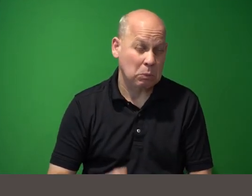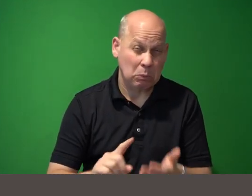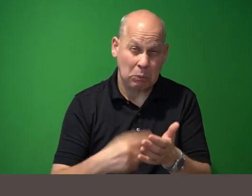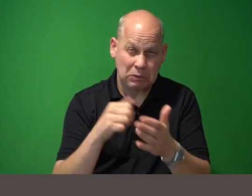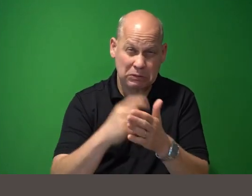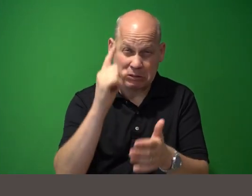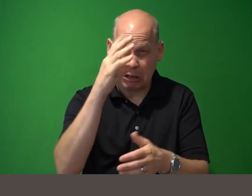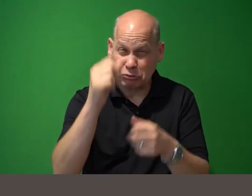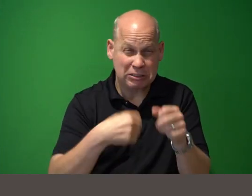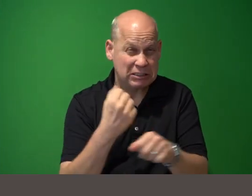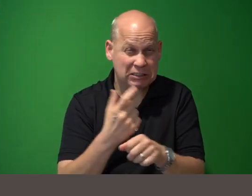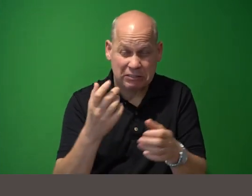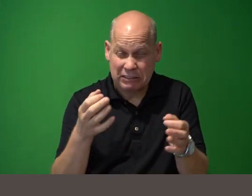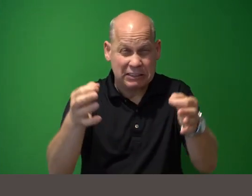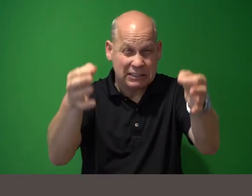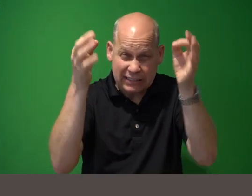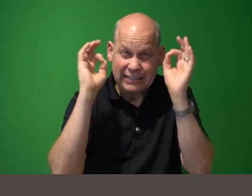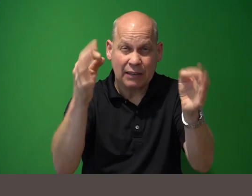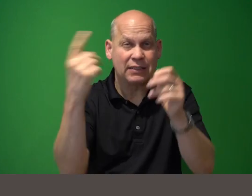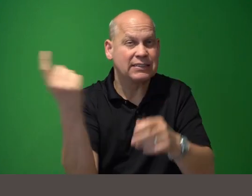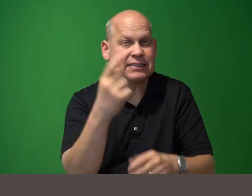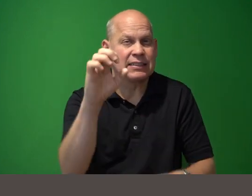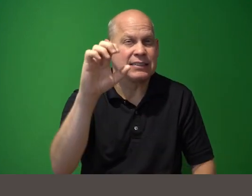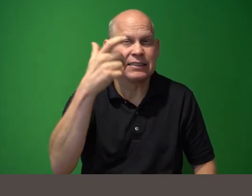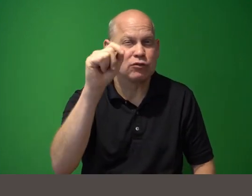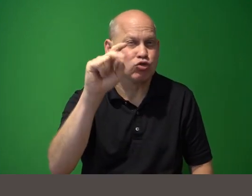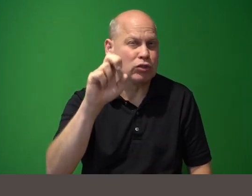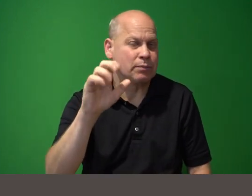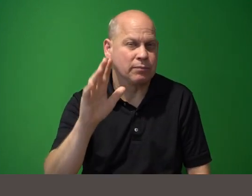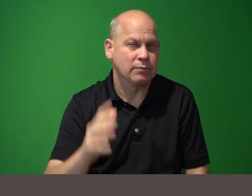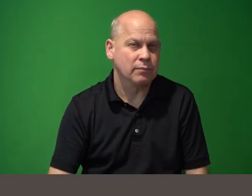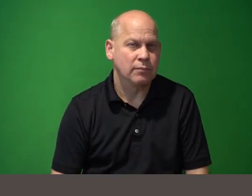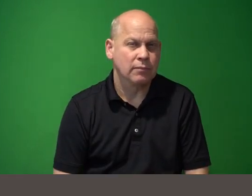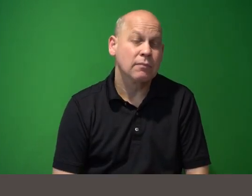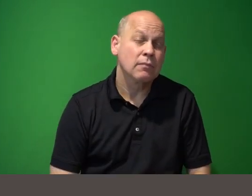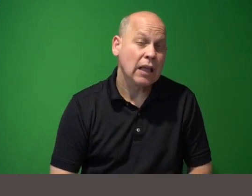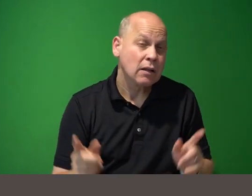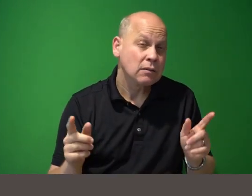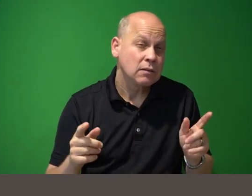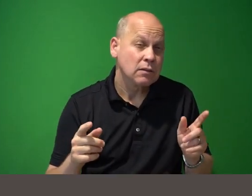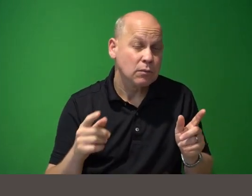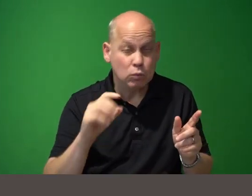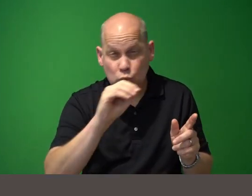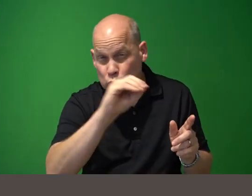is definitely something extreme, but is it too extreme?